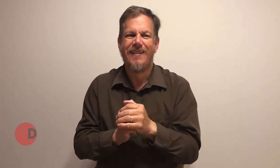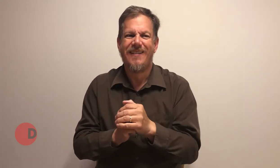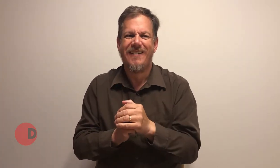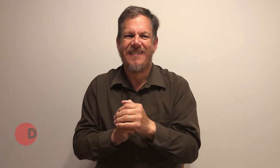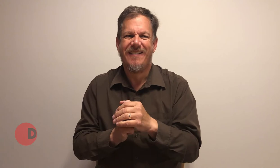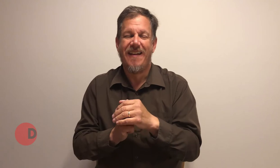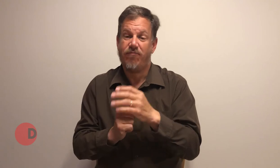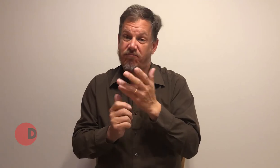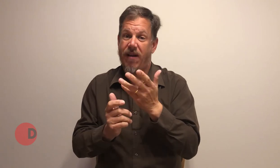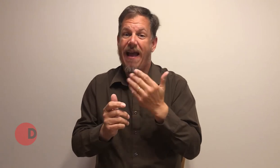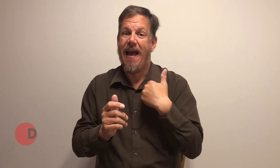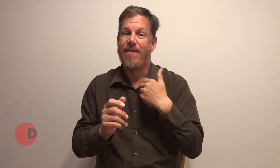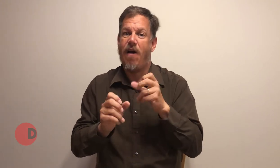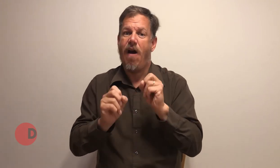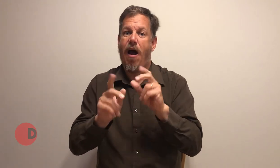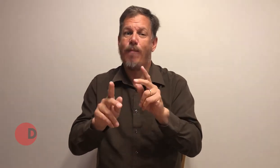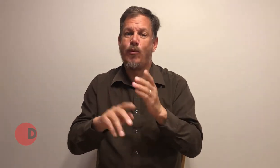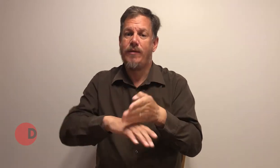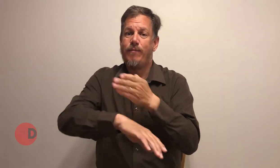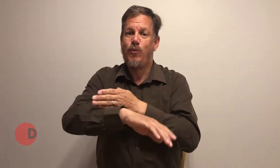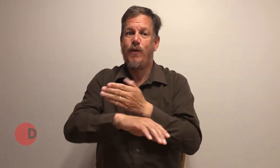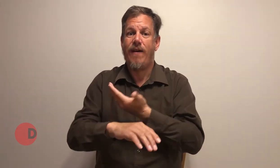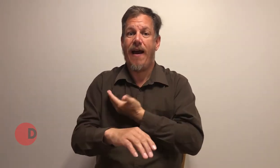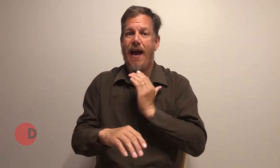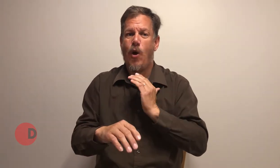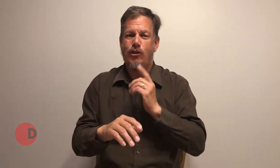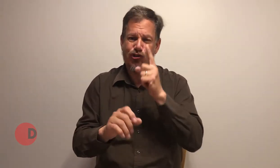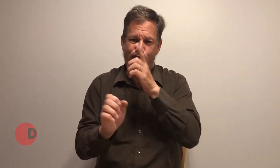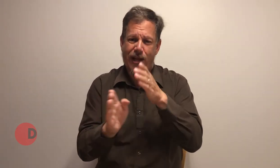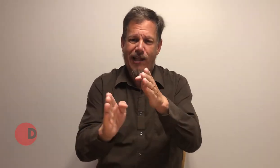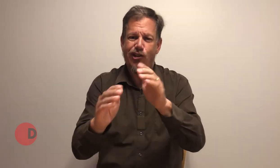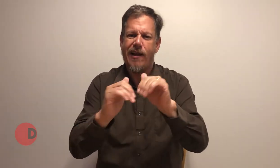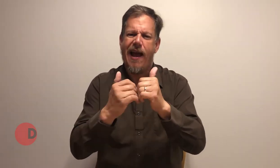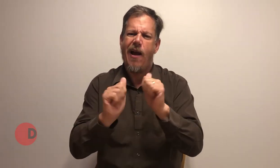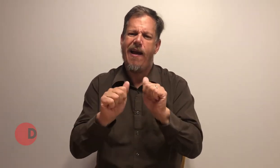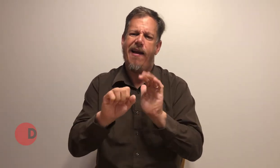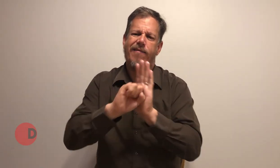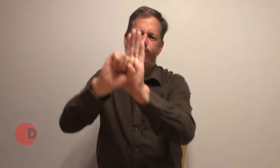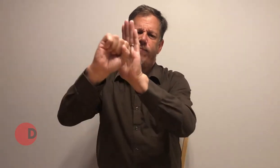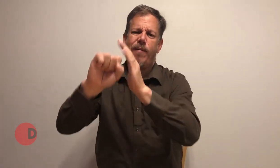We now have the opportunity to change strategies and how we can